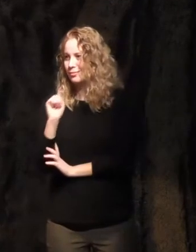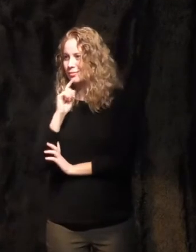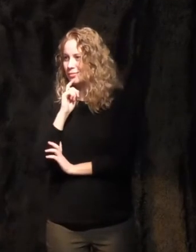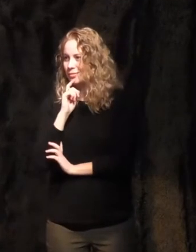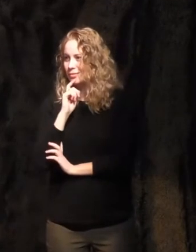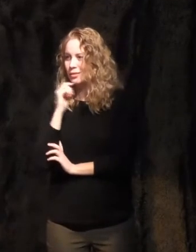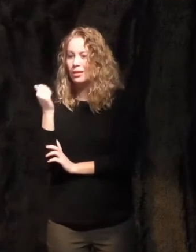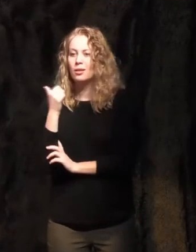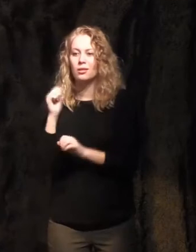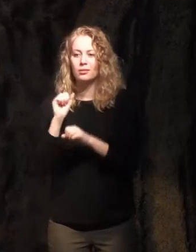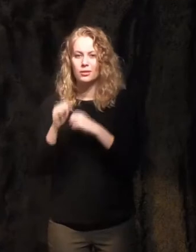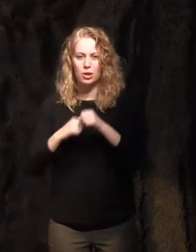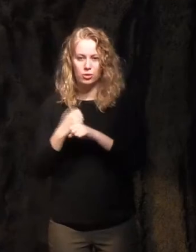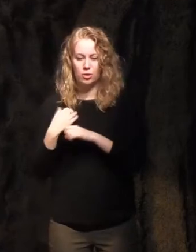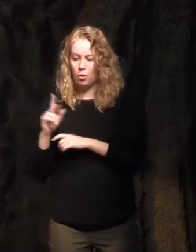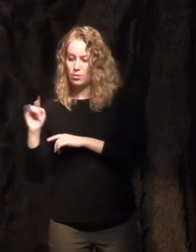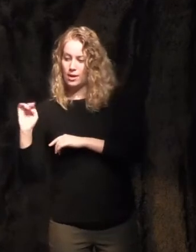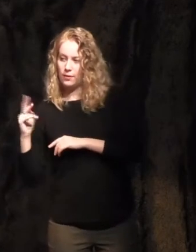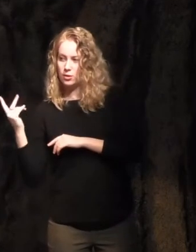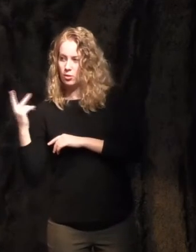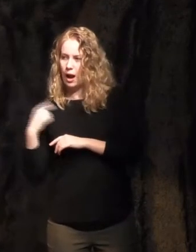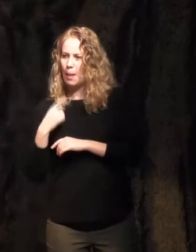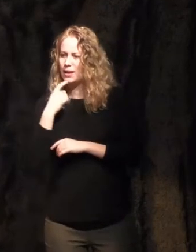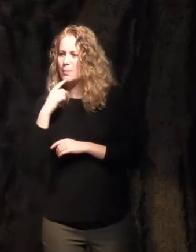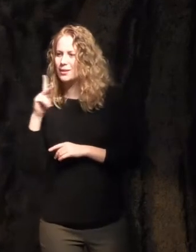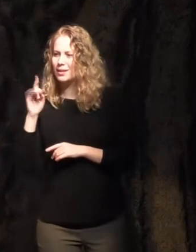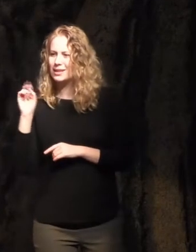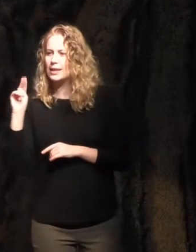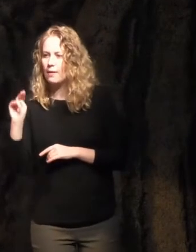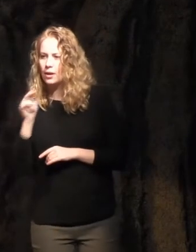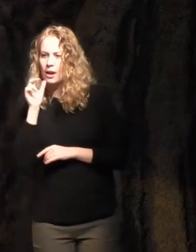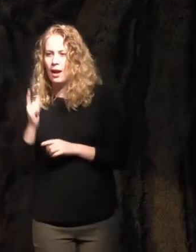A couple of years ago, Kevin Loring and I, I'm just gonna keep saying Kevin's name and I figure everything will go okay